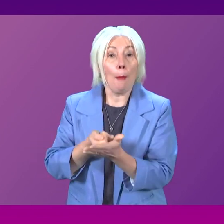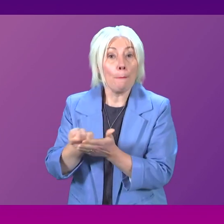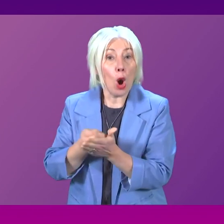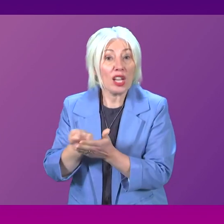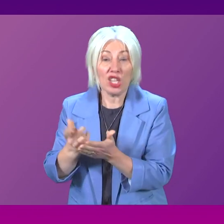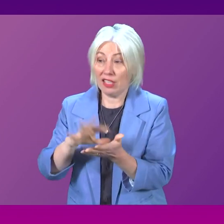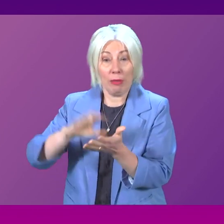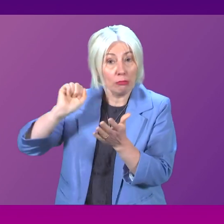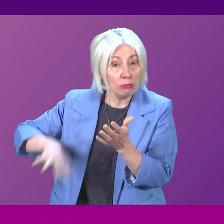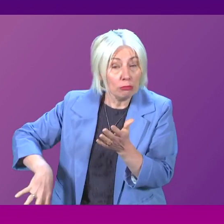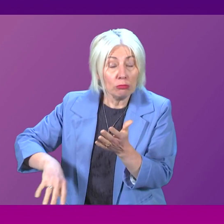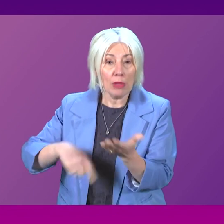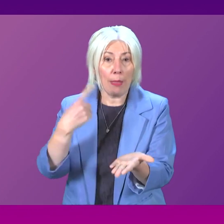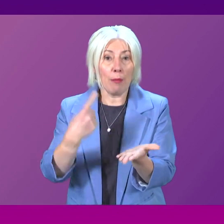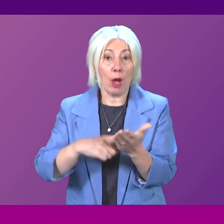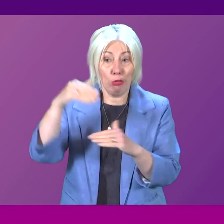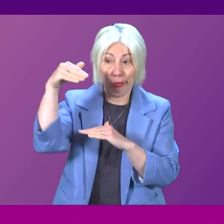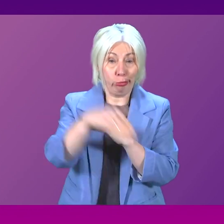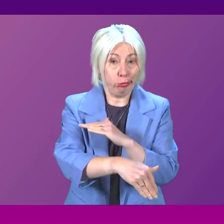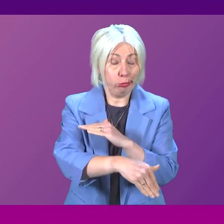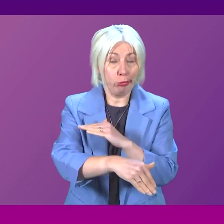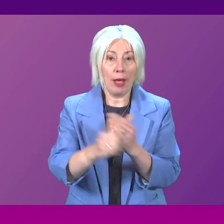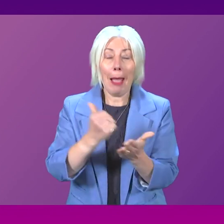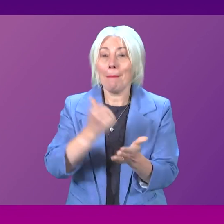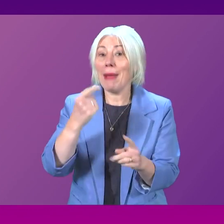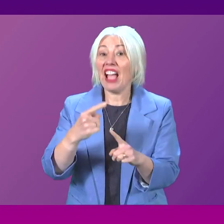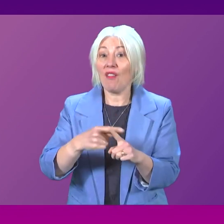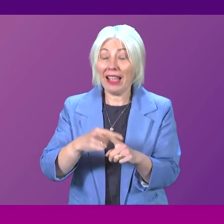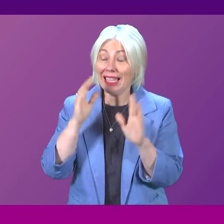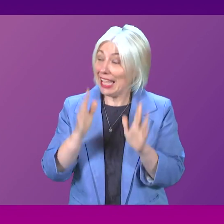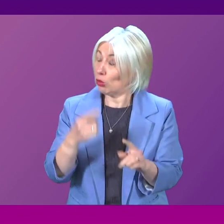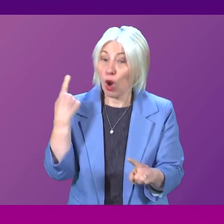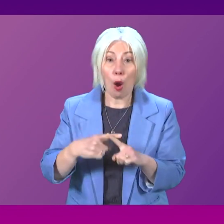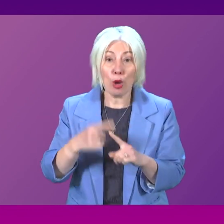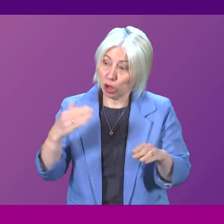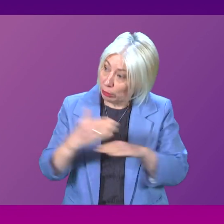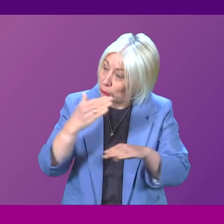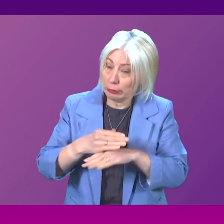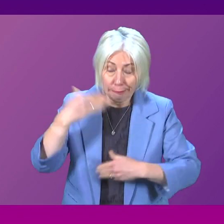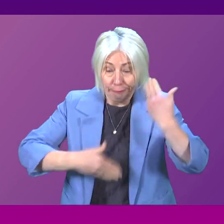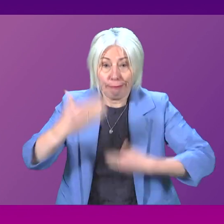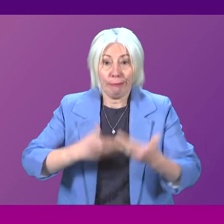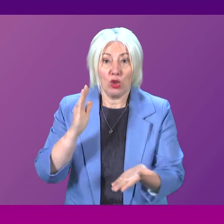pound crashing and the Bank of England having to take emergency action to stabilise financial markets.